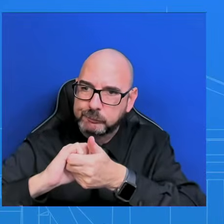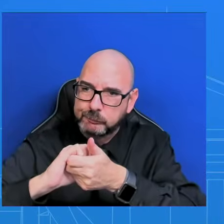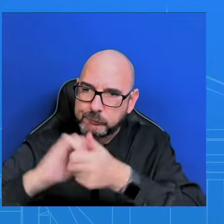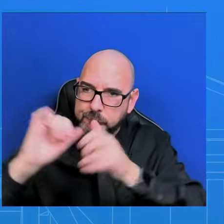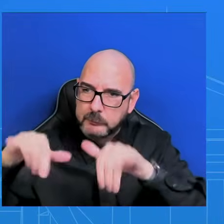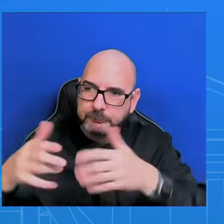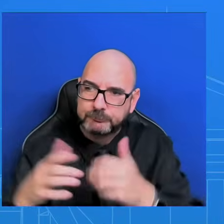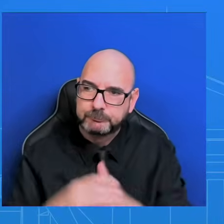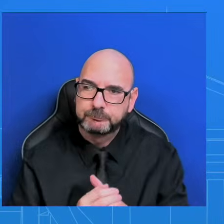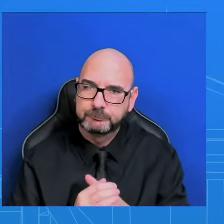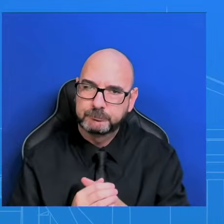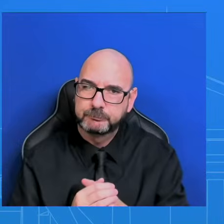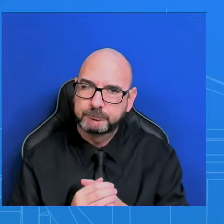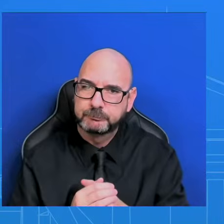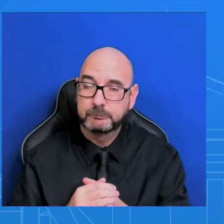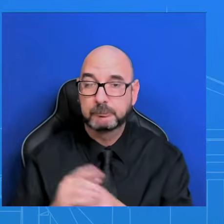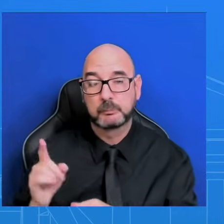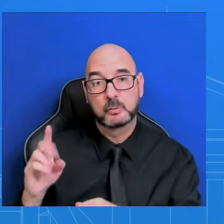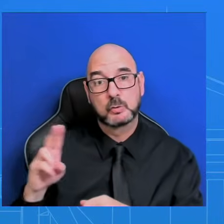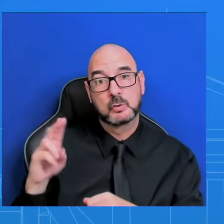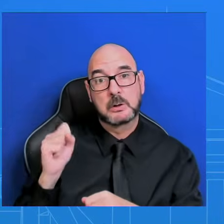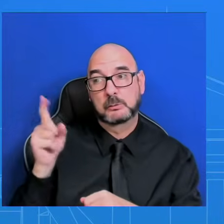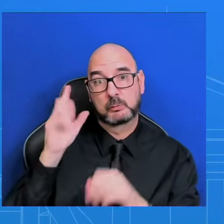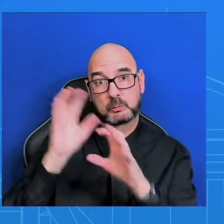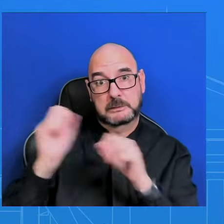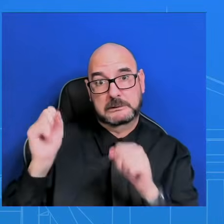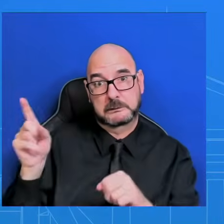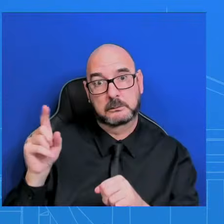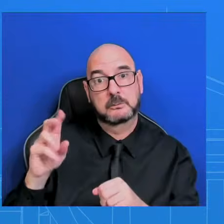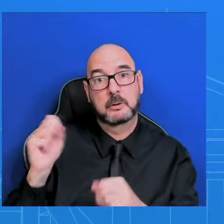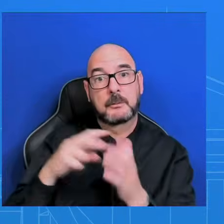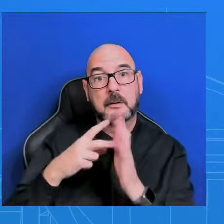This is something he's been pushing for for a long, long time.